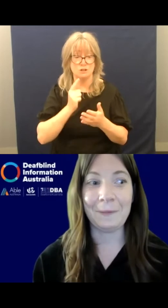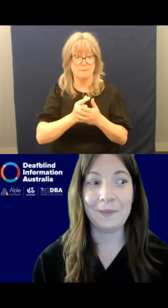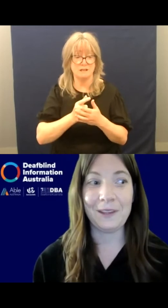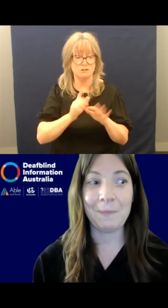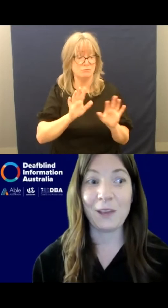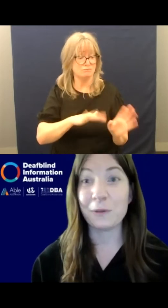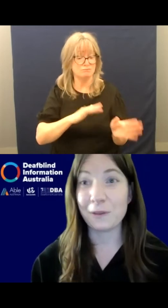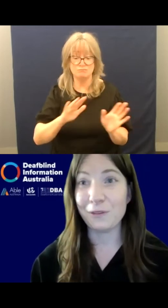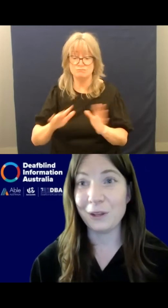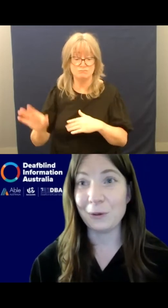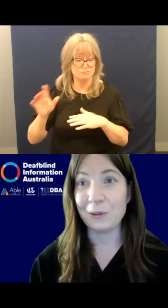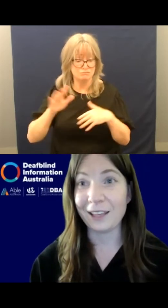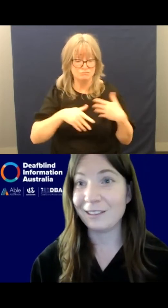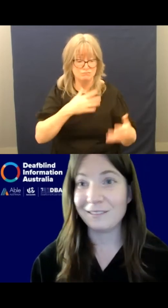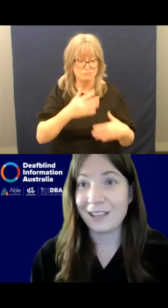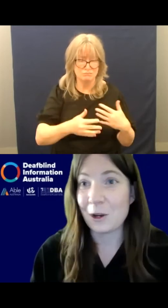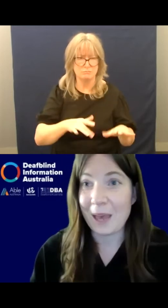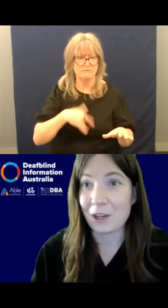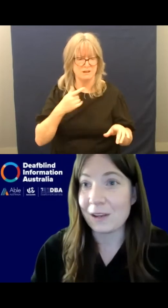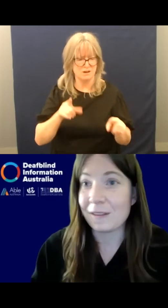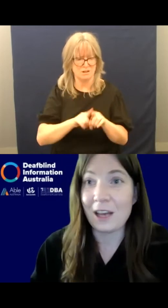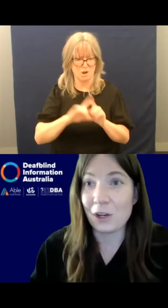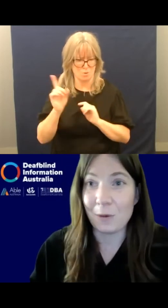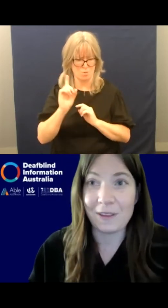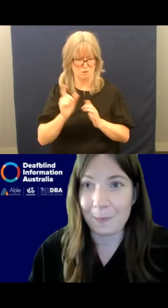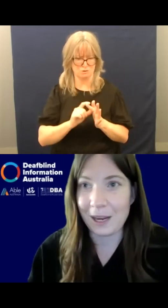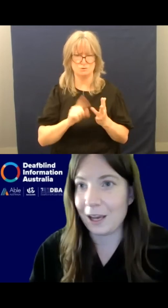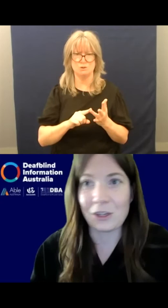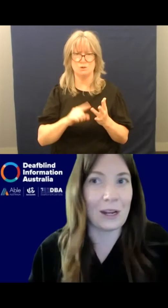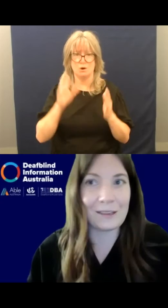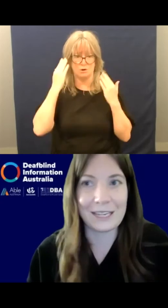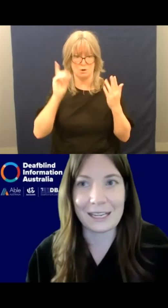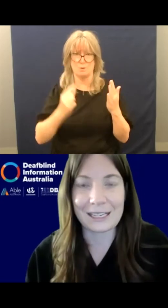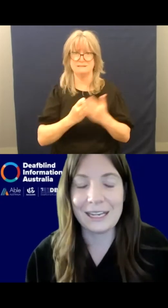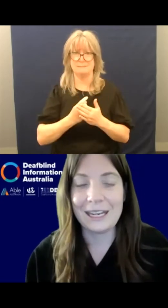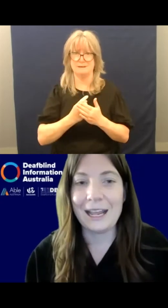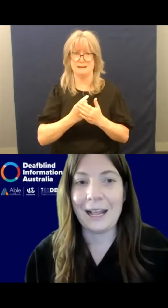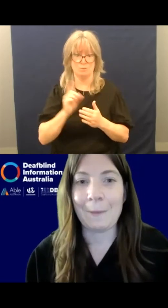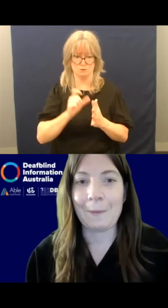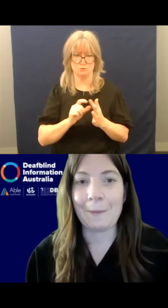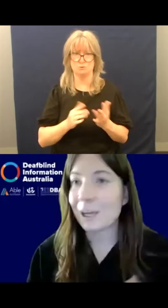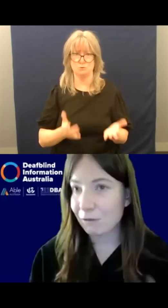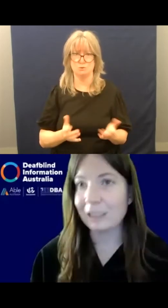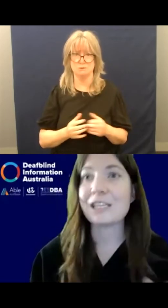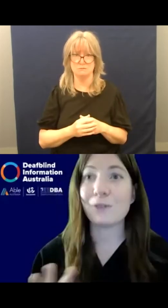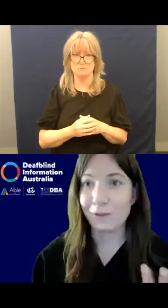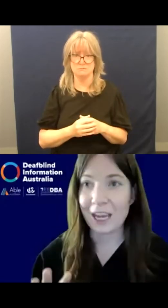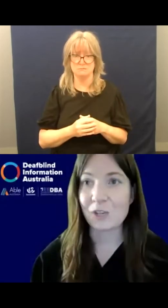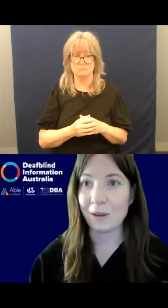it may also feel like there's no boundaries, I don't know what's happening, I don't understand. So it's going to be really different for each person.